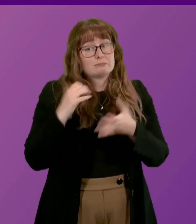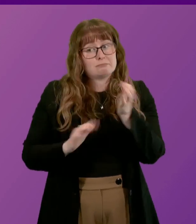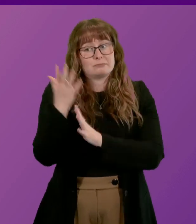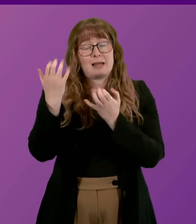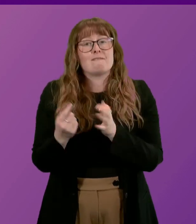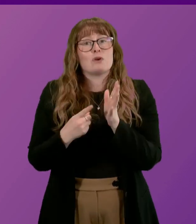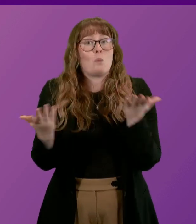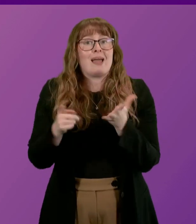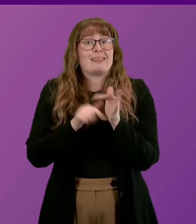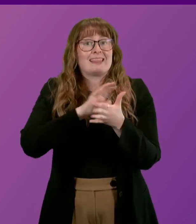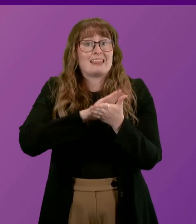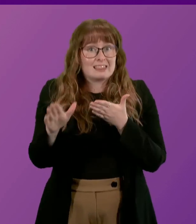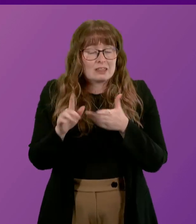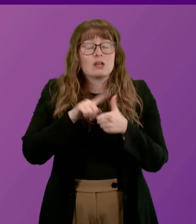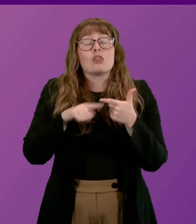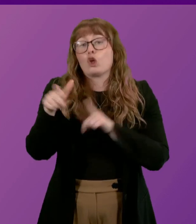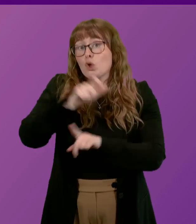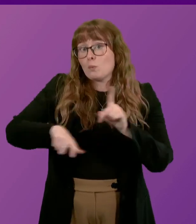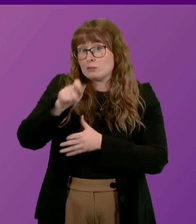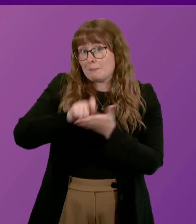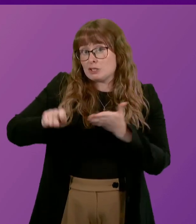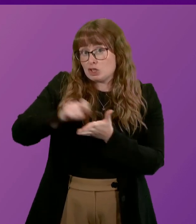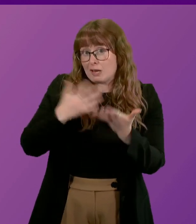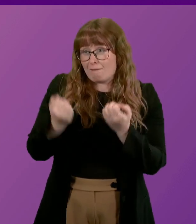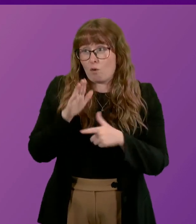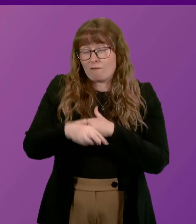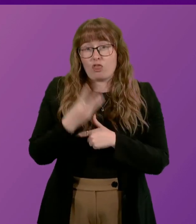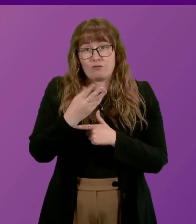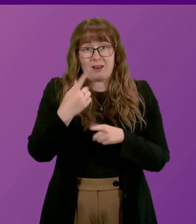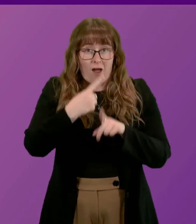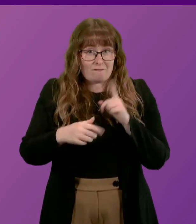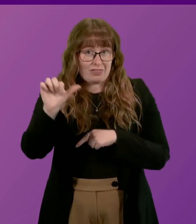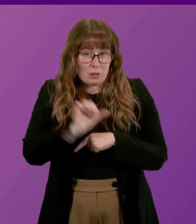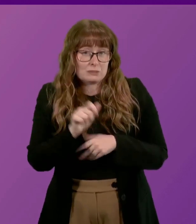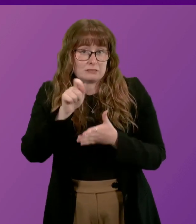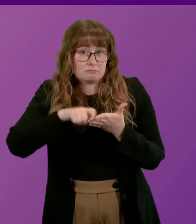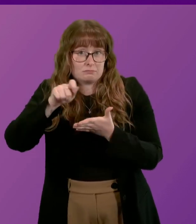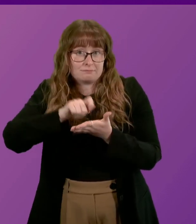Leith, the community petition, which now has more than 3,500 signatures, and reports that such plans